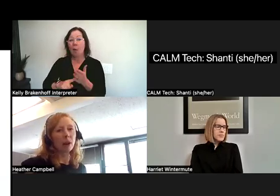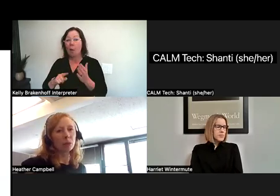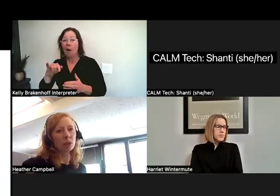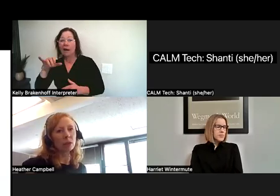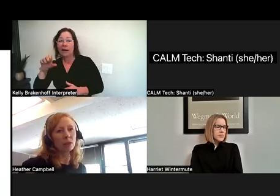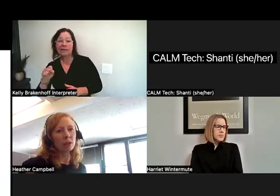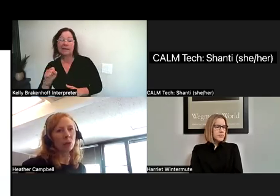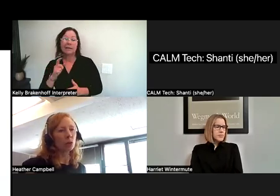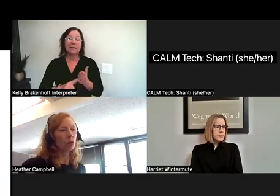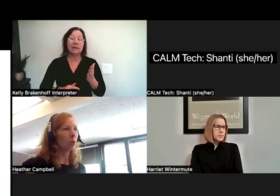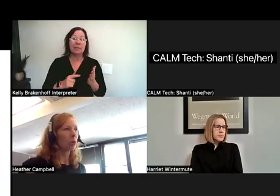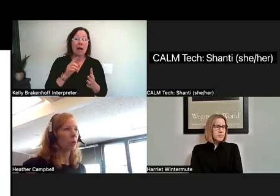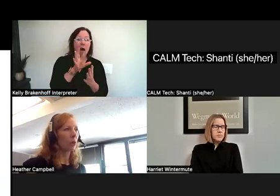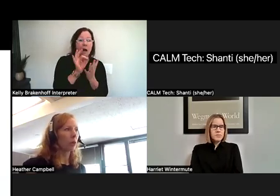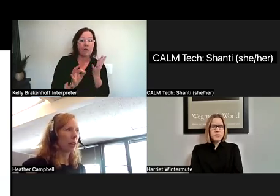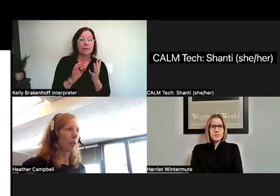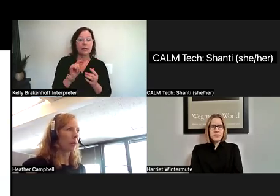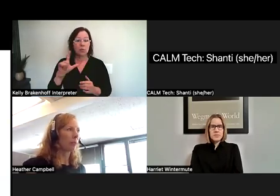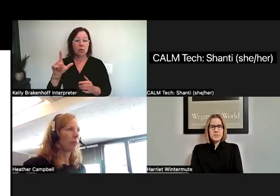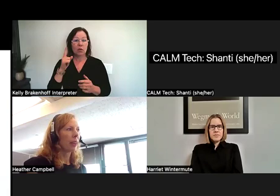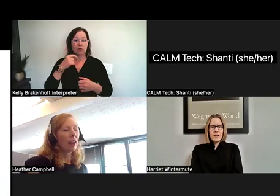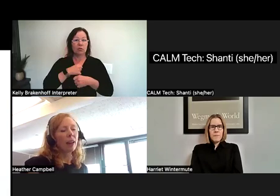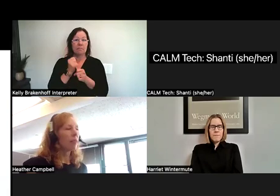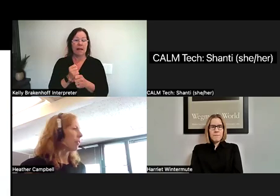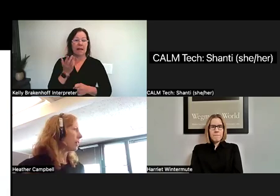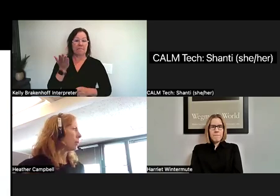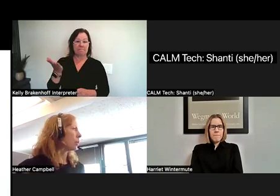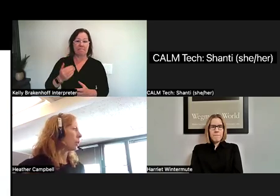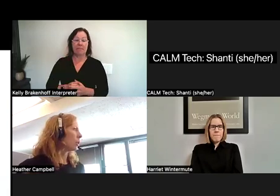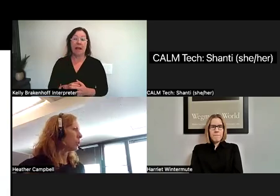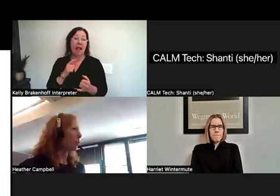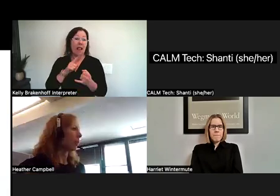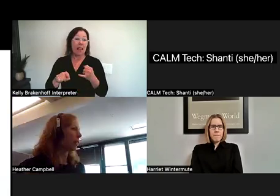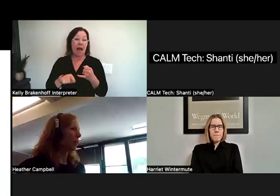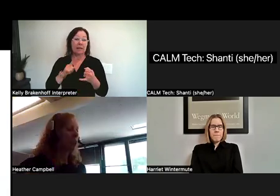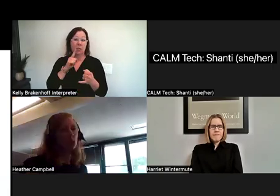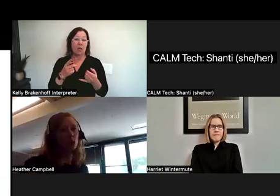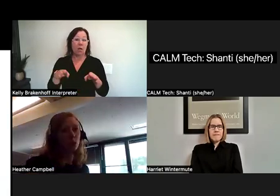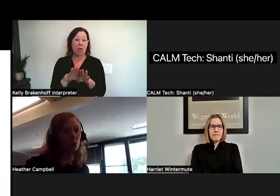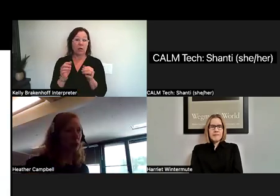options or tools for creating one. And finally we'll close with two use